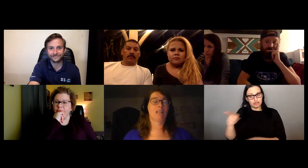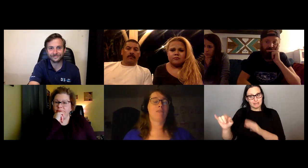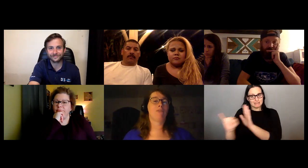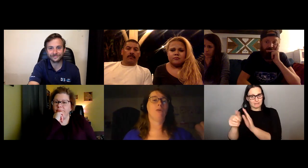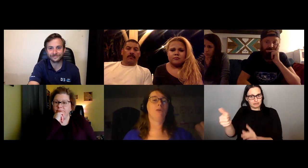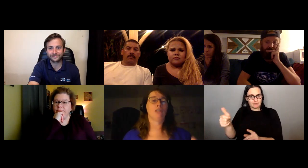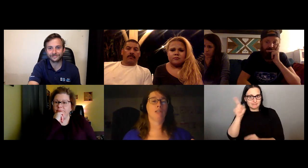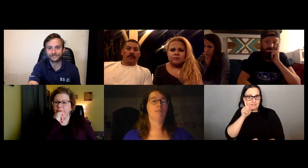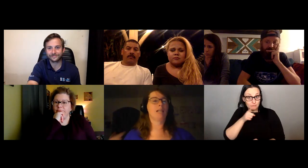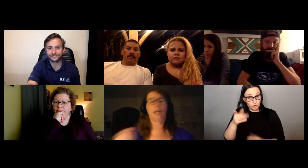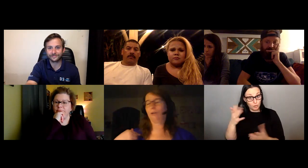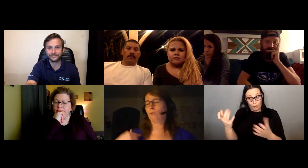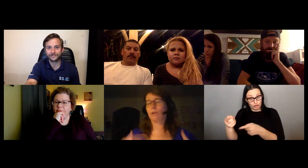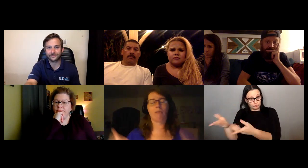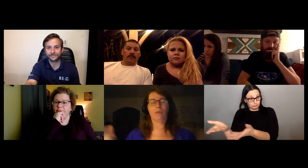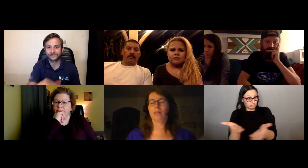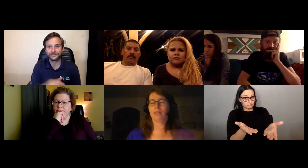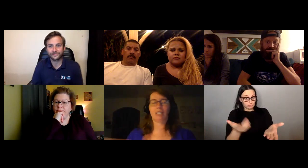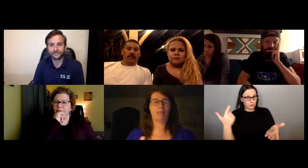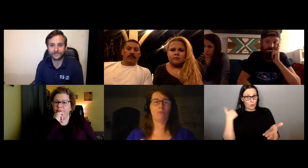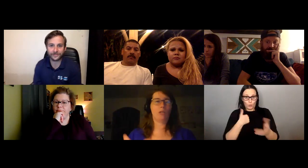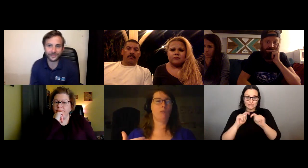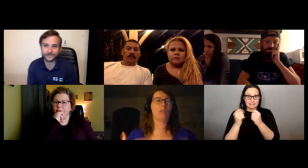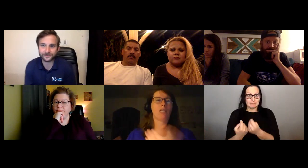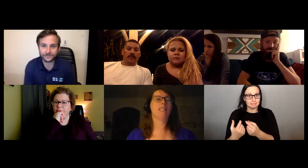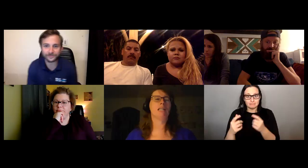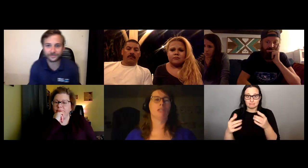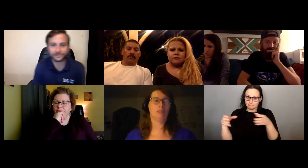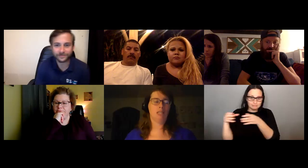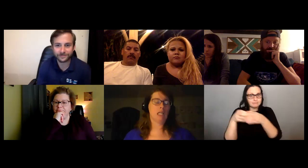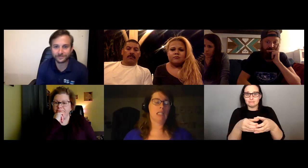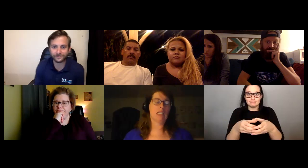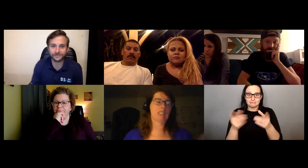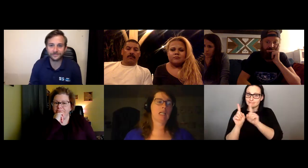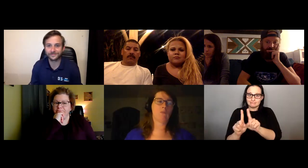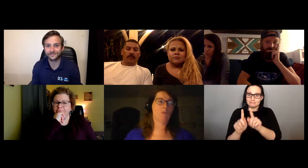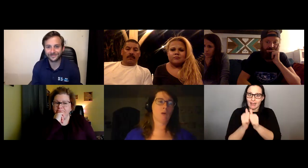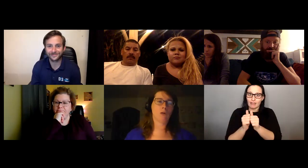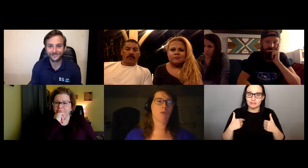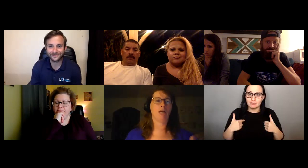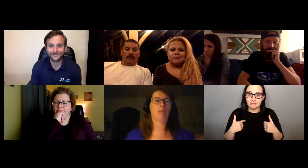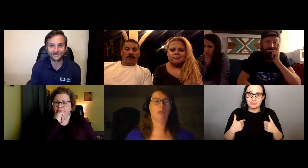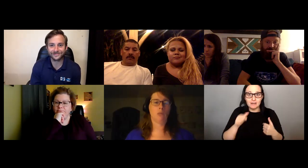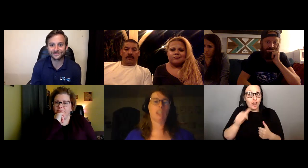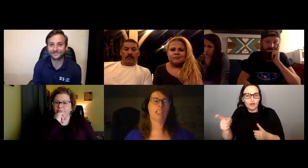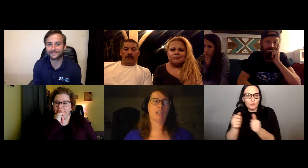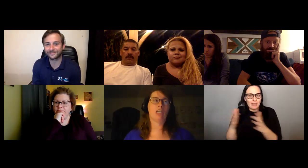you want her we're a work team we come together it's not her without me